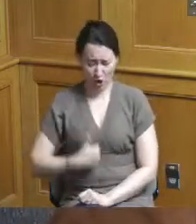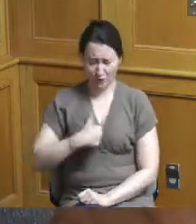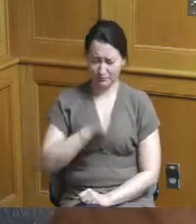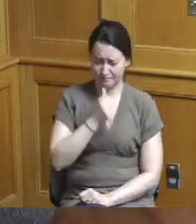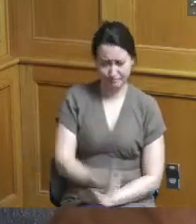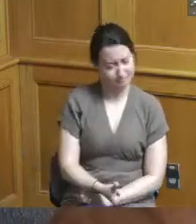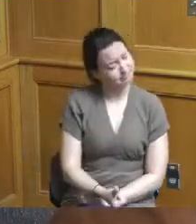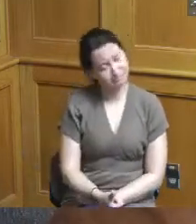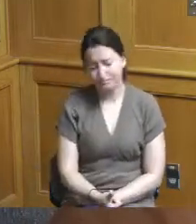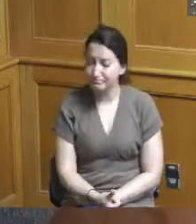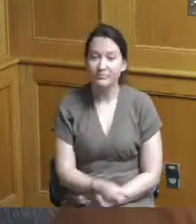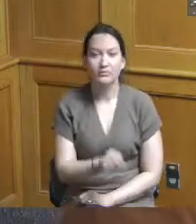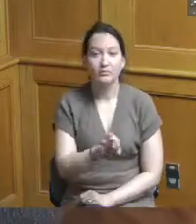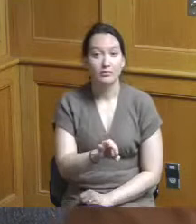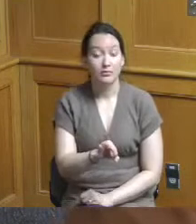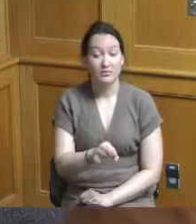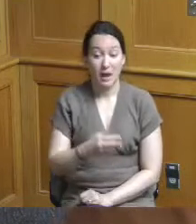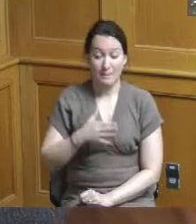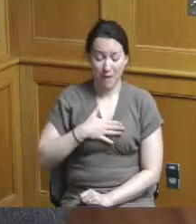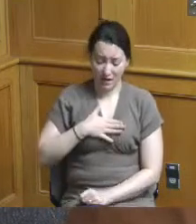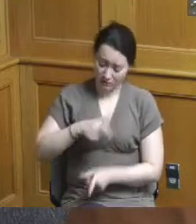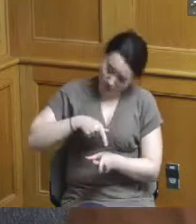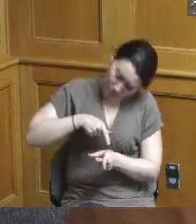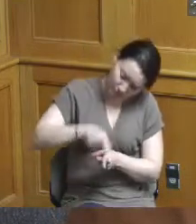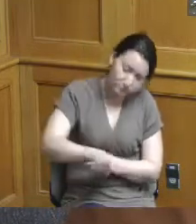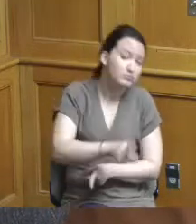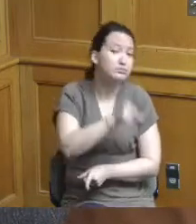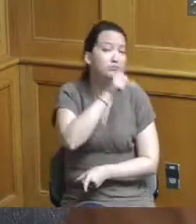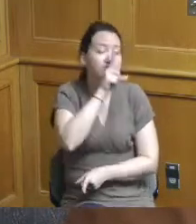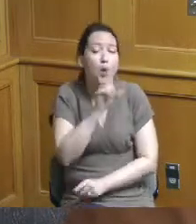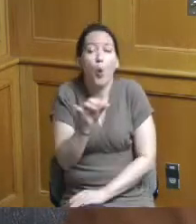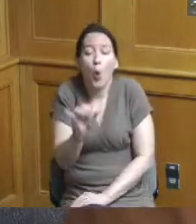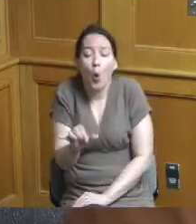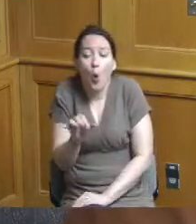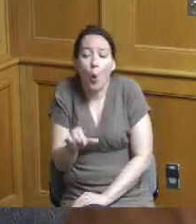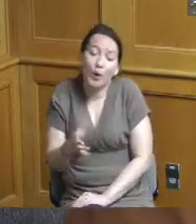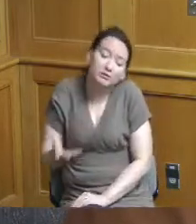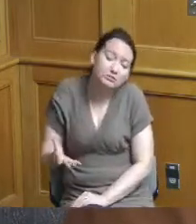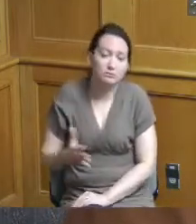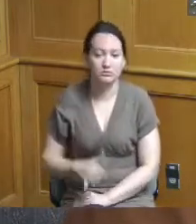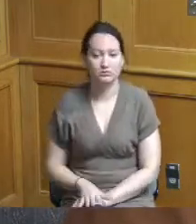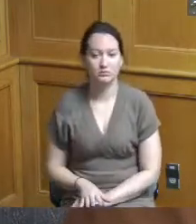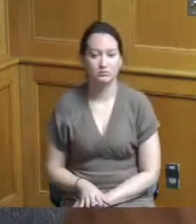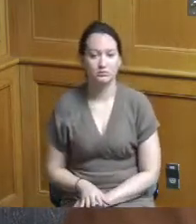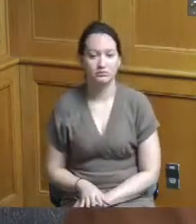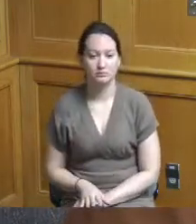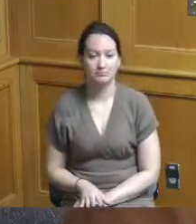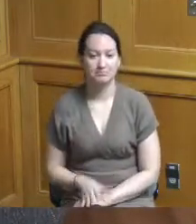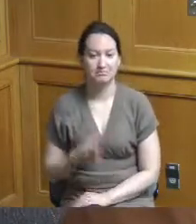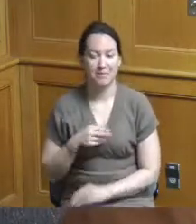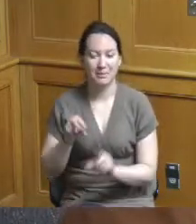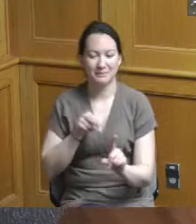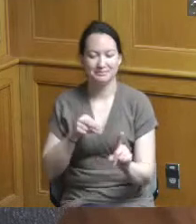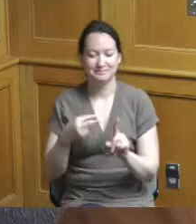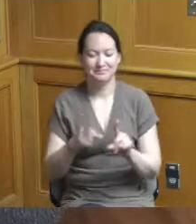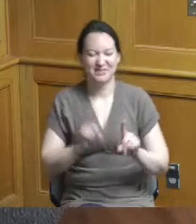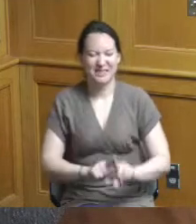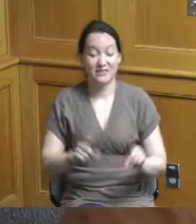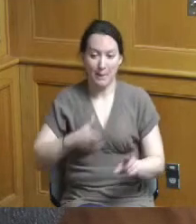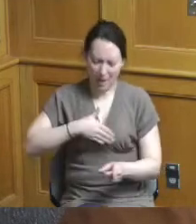if it wasn't my industry I'm making you know I might take a different look but it's my industry